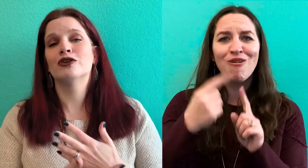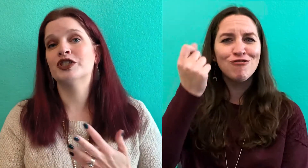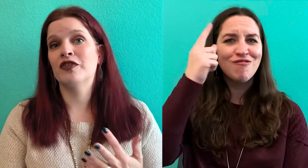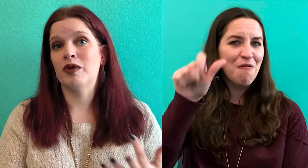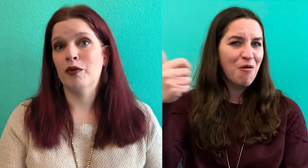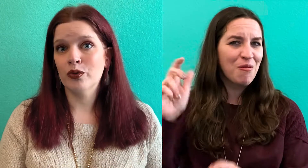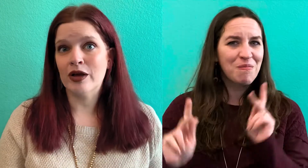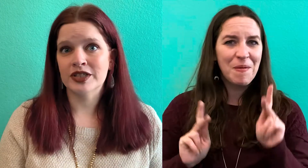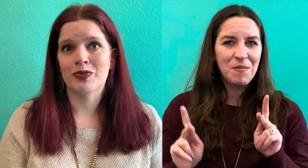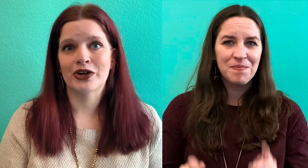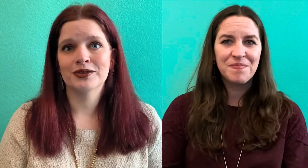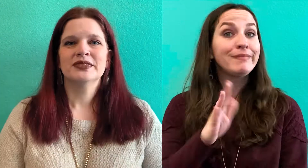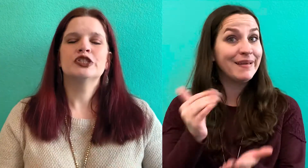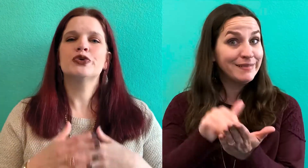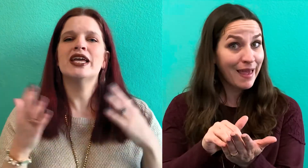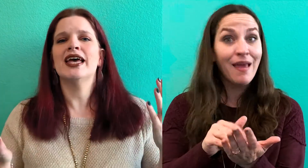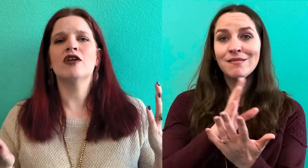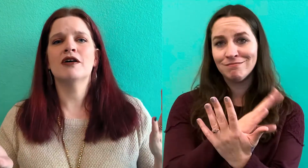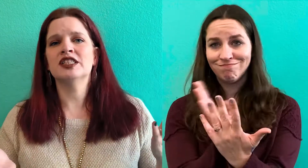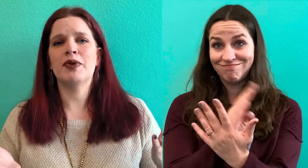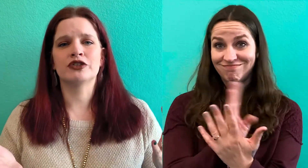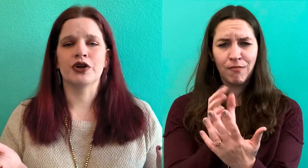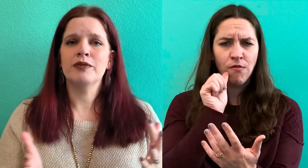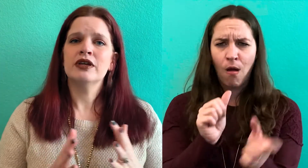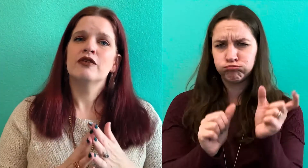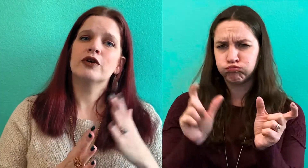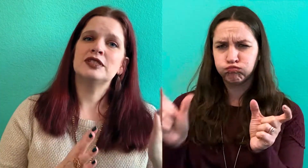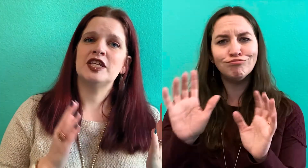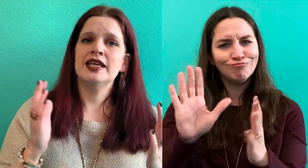understand the people around us better. So again, on a spectrum from T